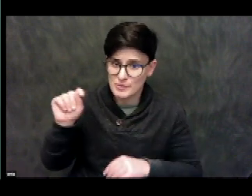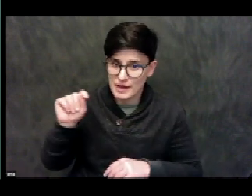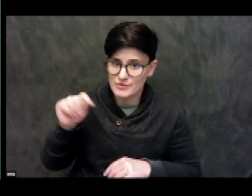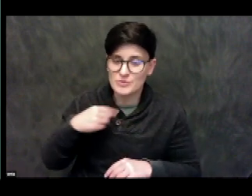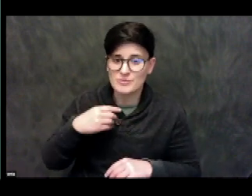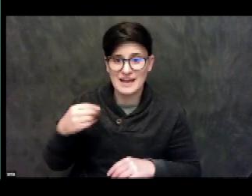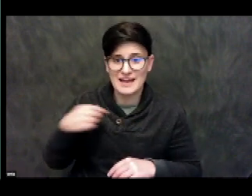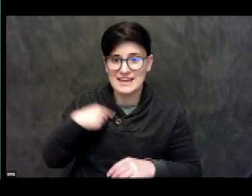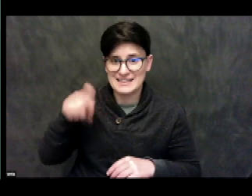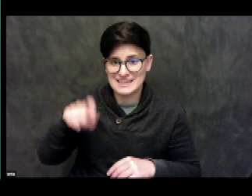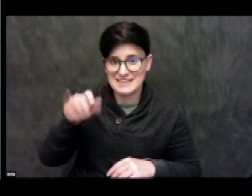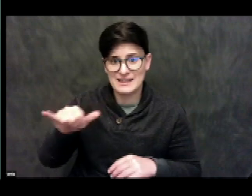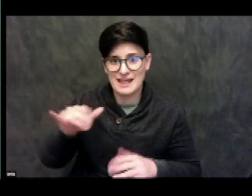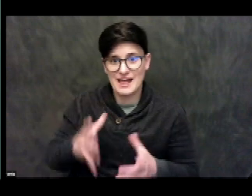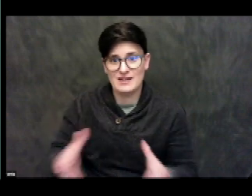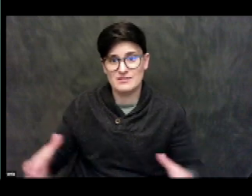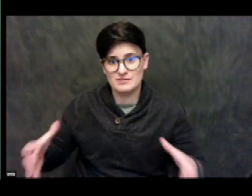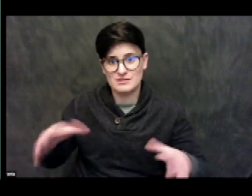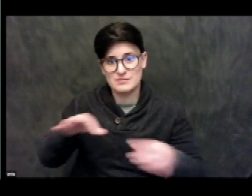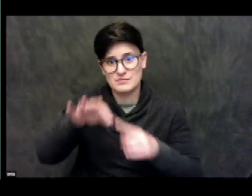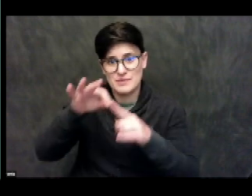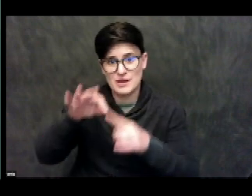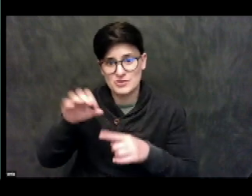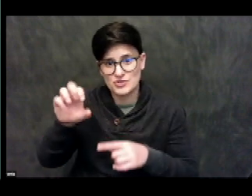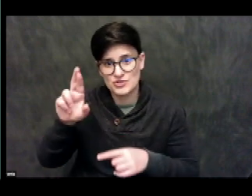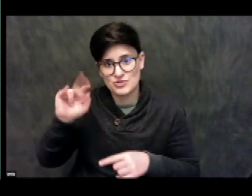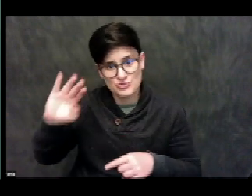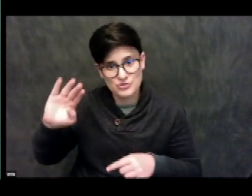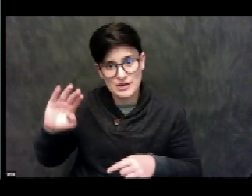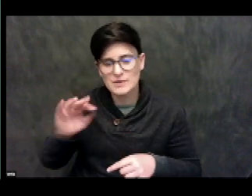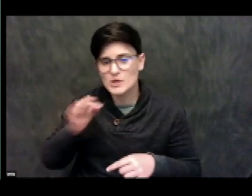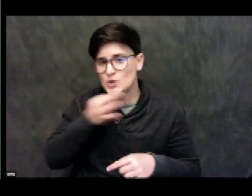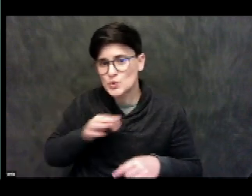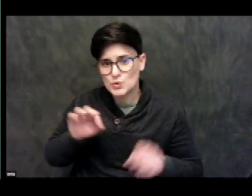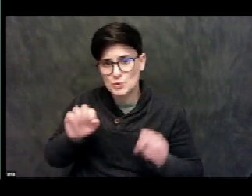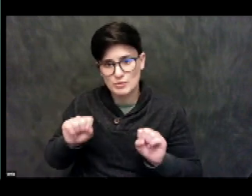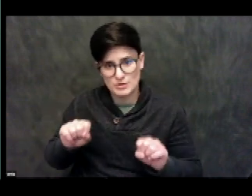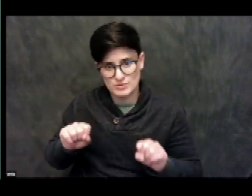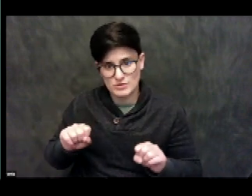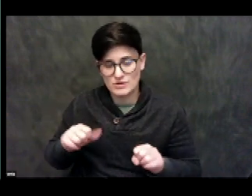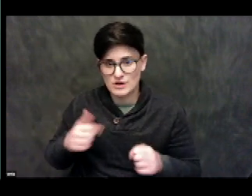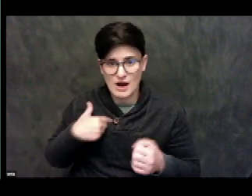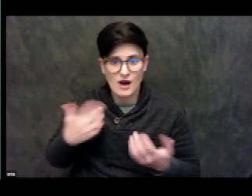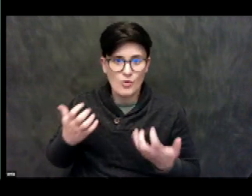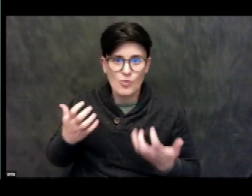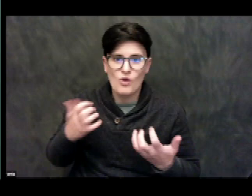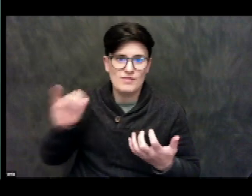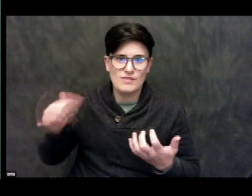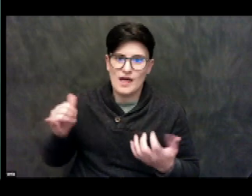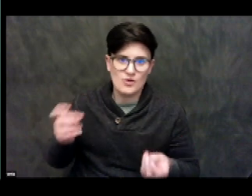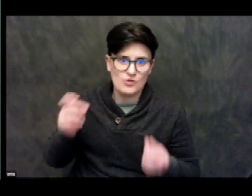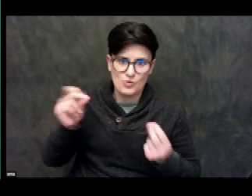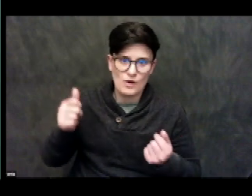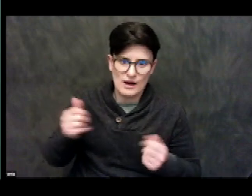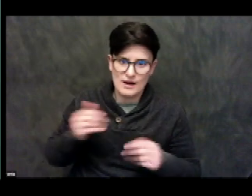available as soon as possible. Like I wanted it right away after I